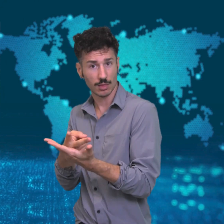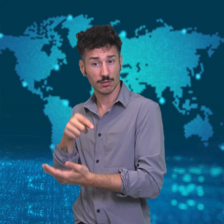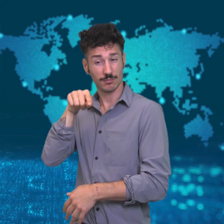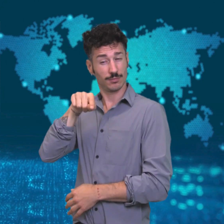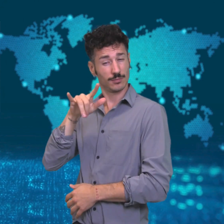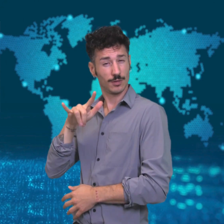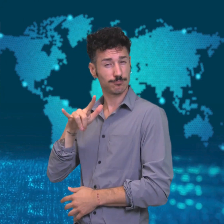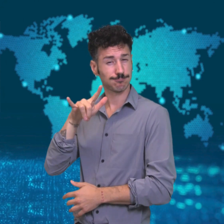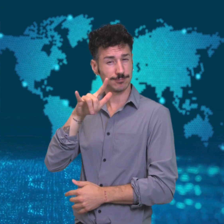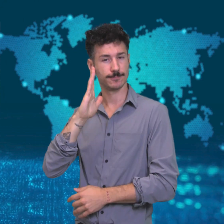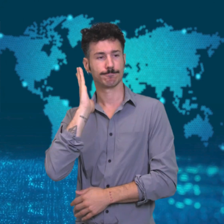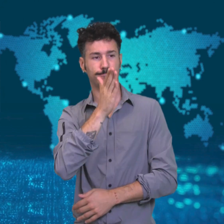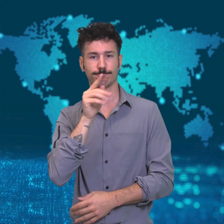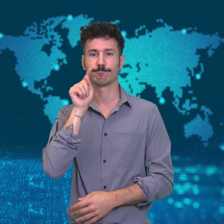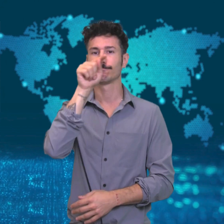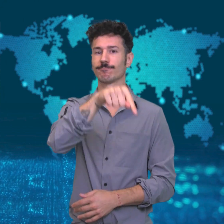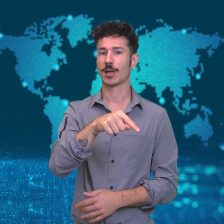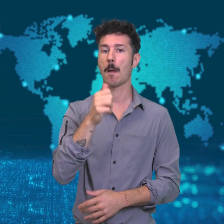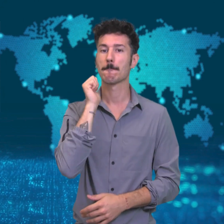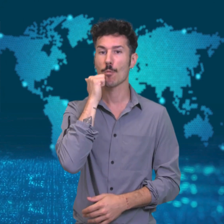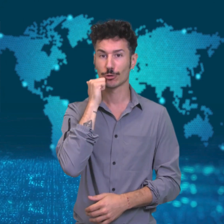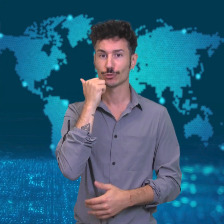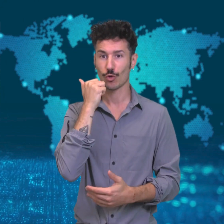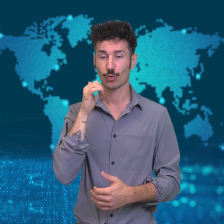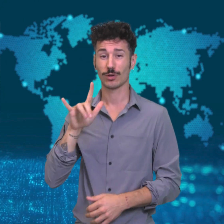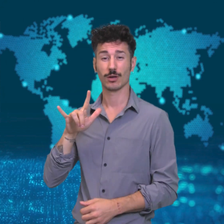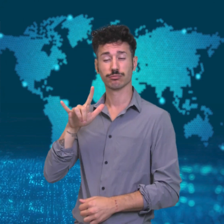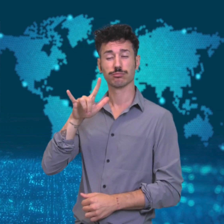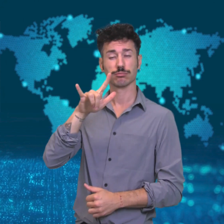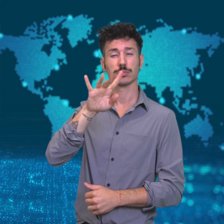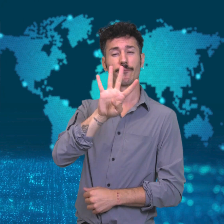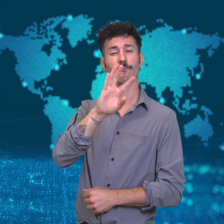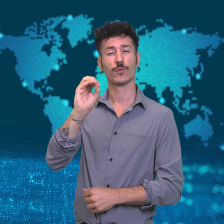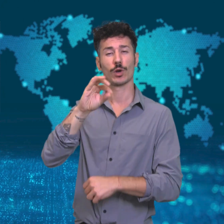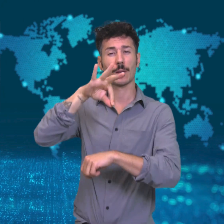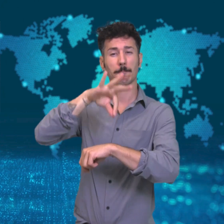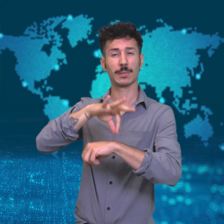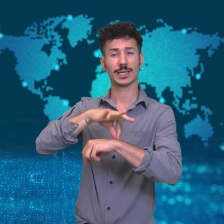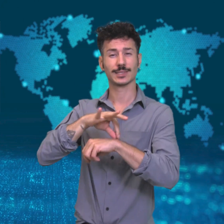After only 40 minutes into his flight to Moscow,